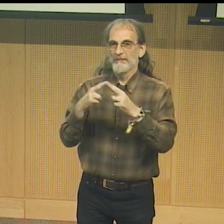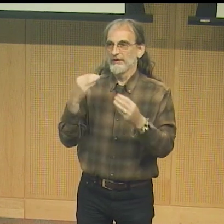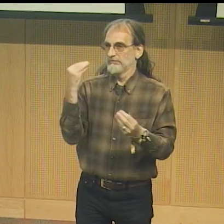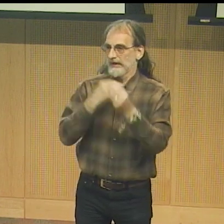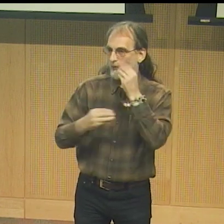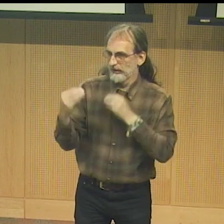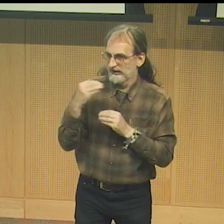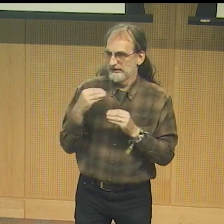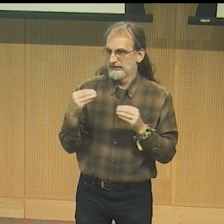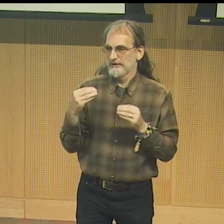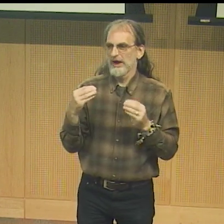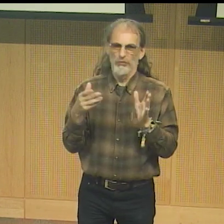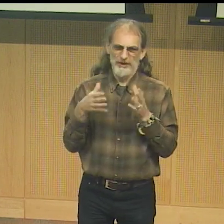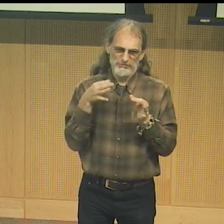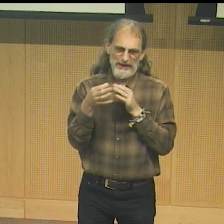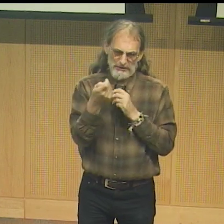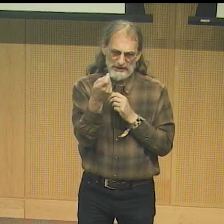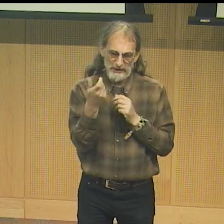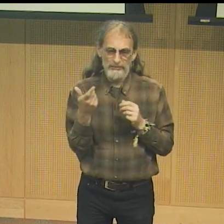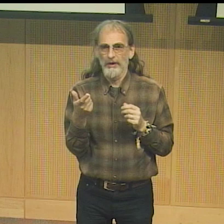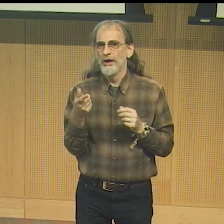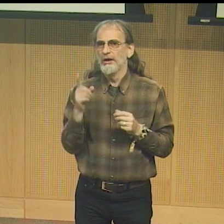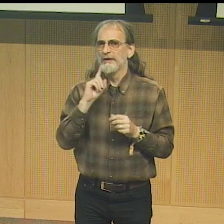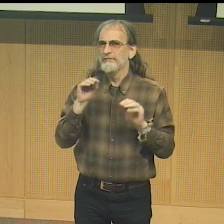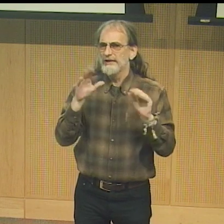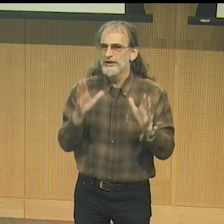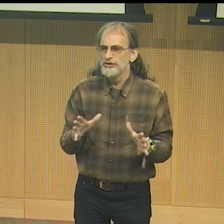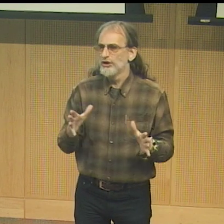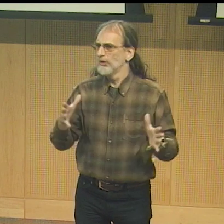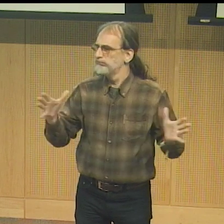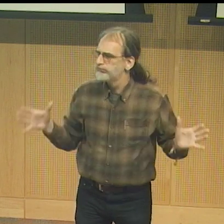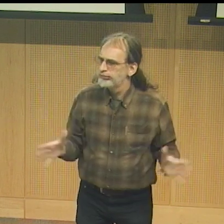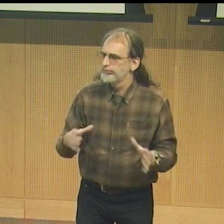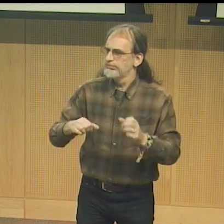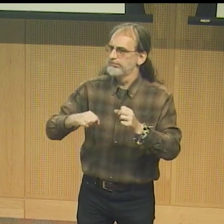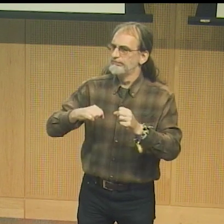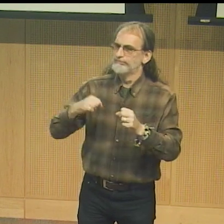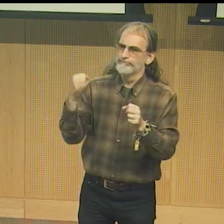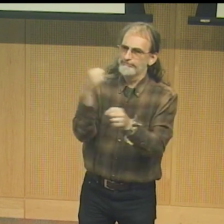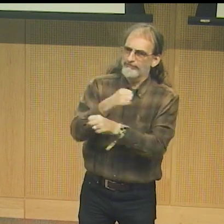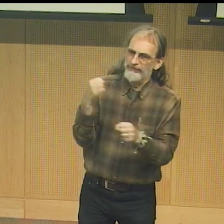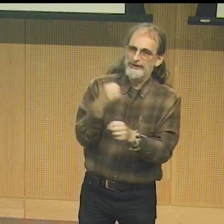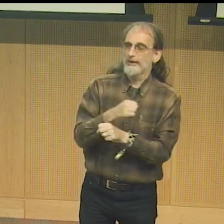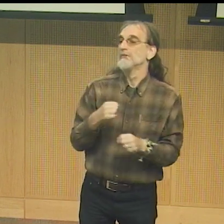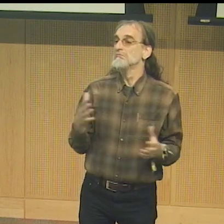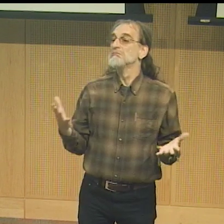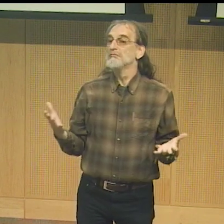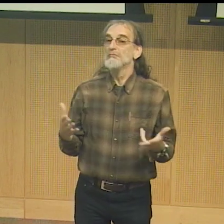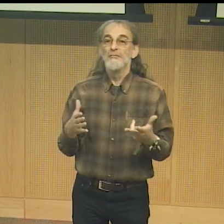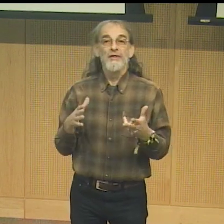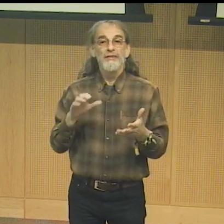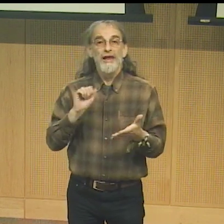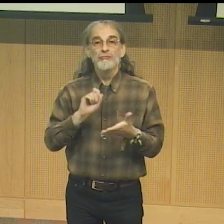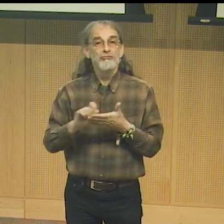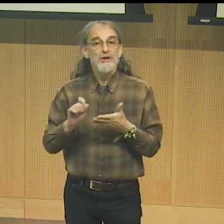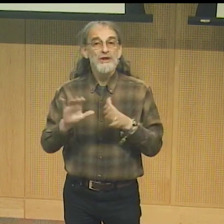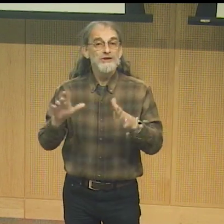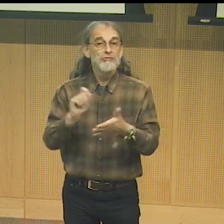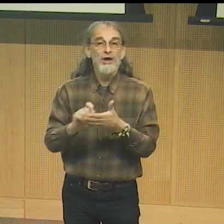know what it's called-- the Paris banquets. I will talk about that. Deaf educators, people who had beautiful writing